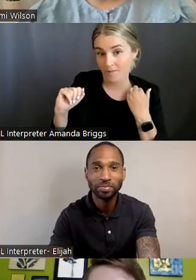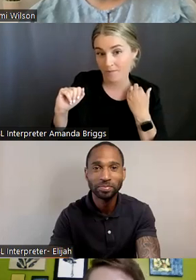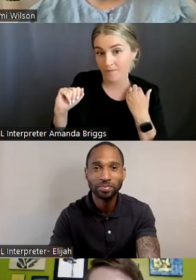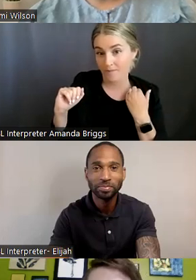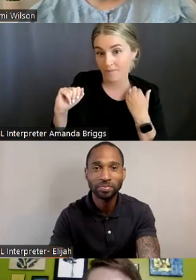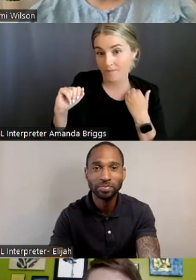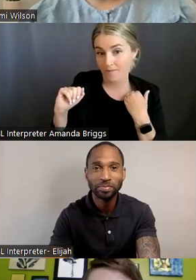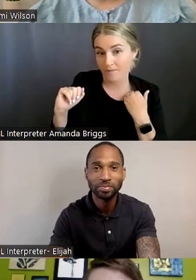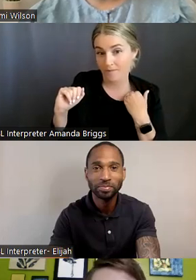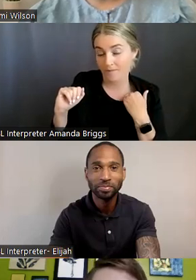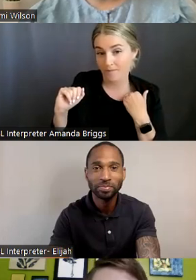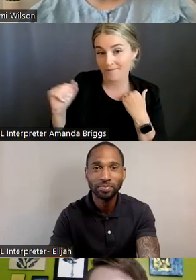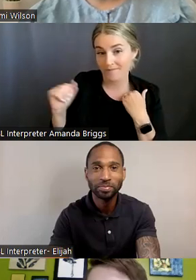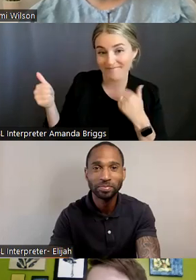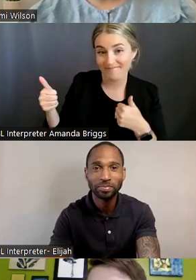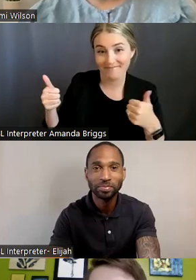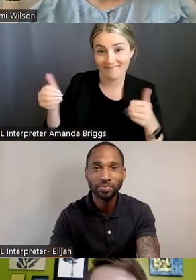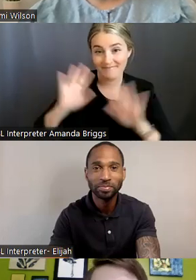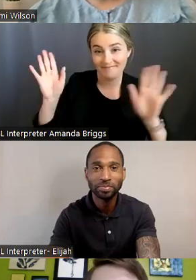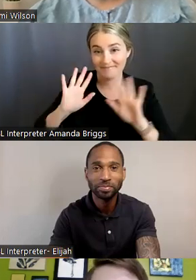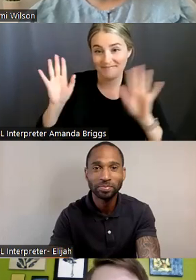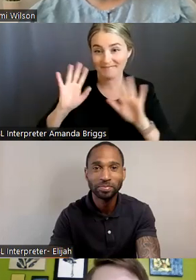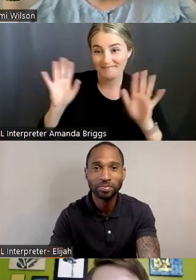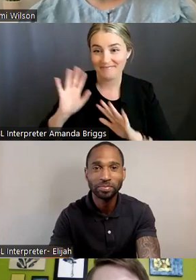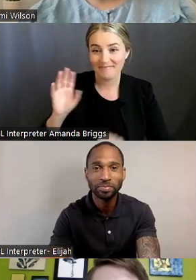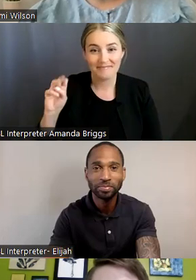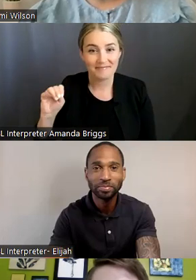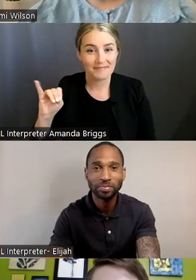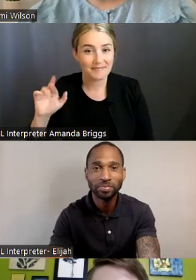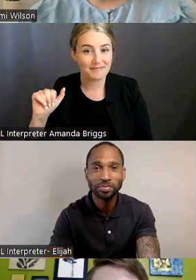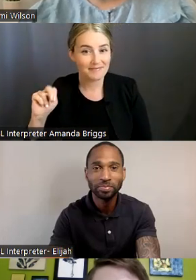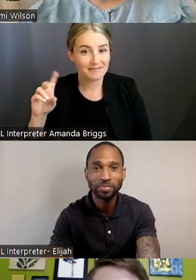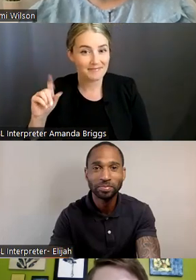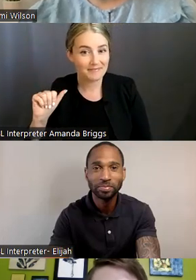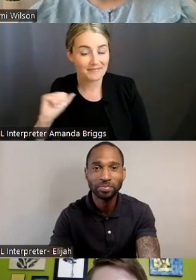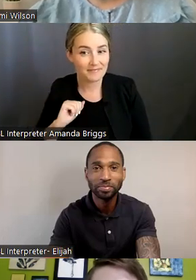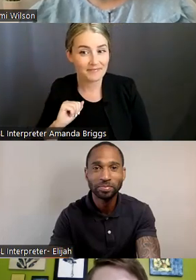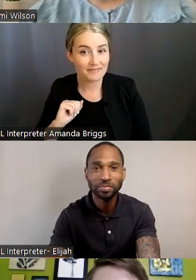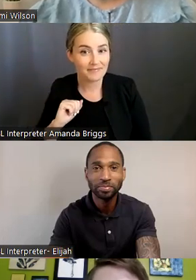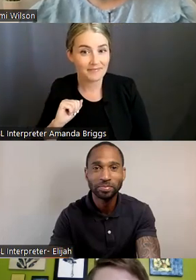verify that? This is Miranda. You, I can see you